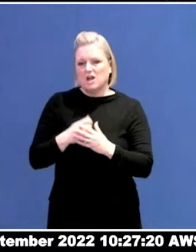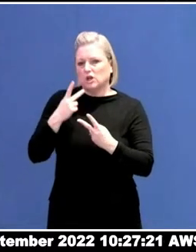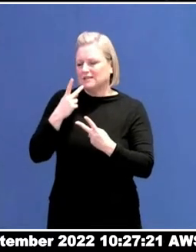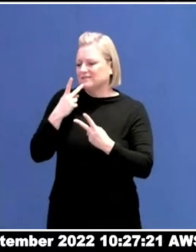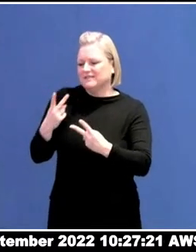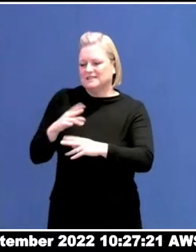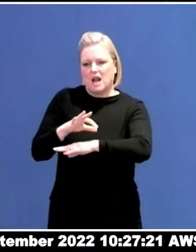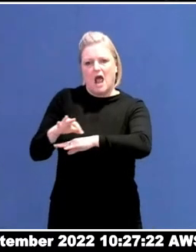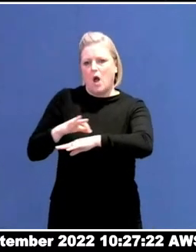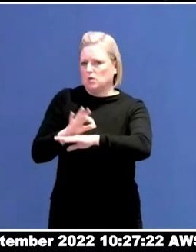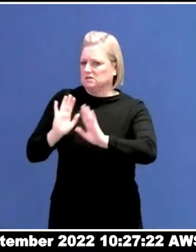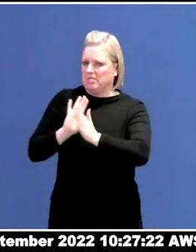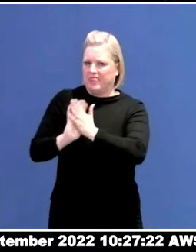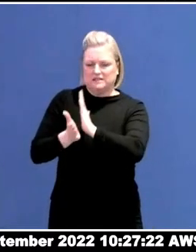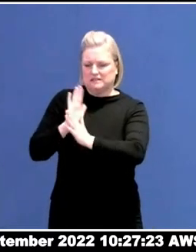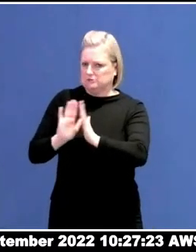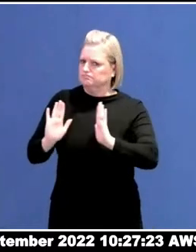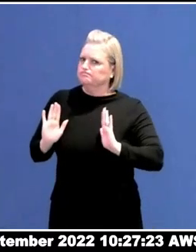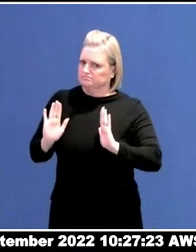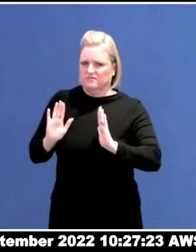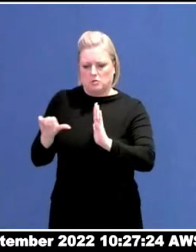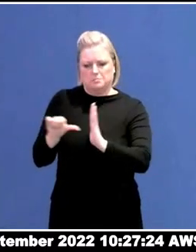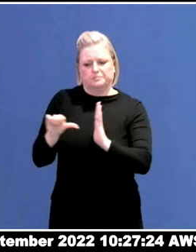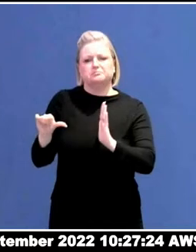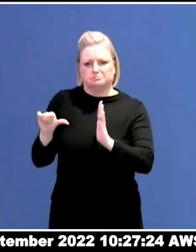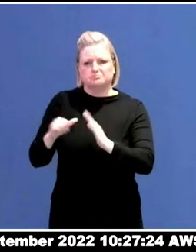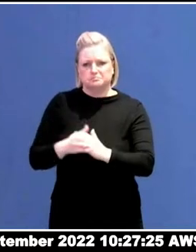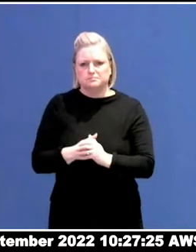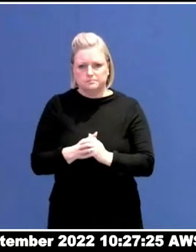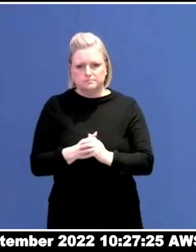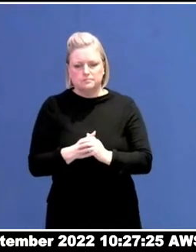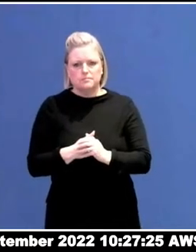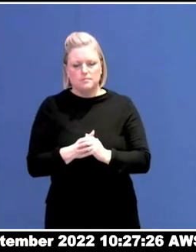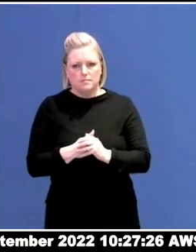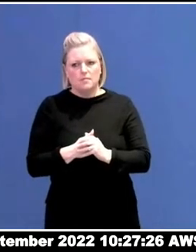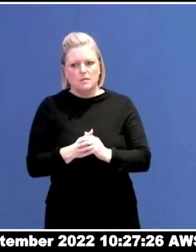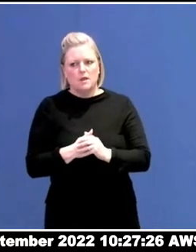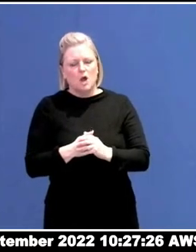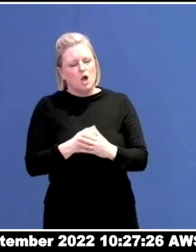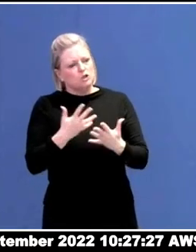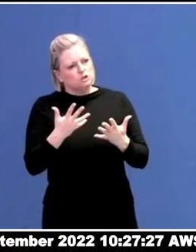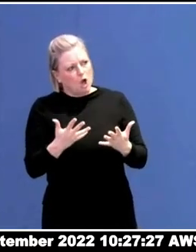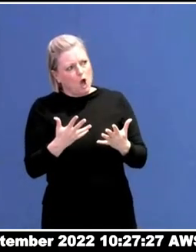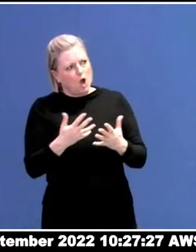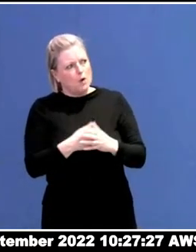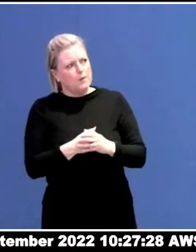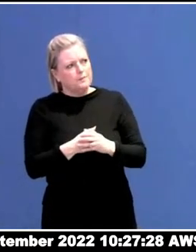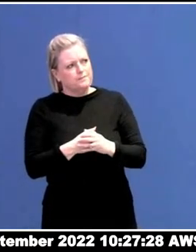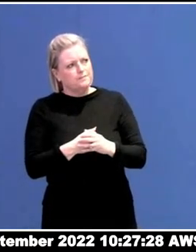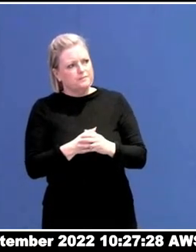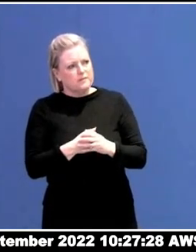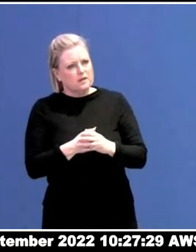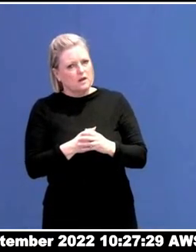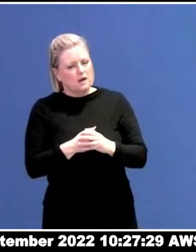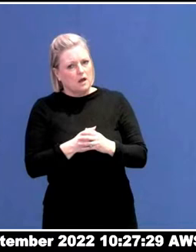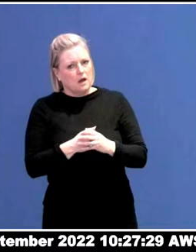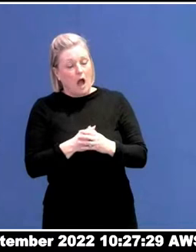and times. MR GRIFFIN: Terry, to an outsider, assuming what Aaron described to